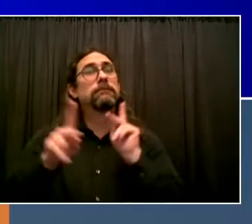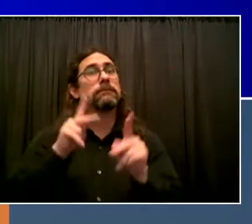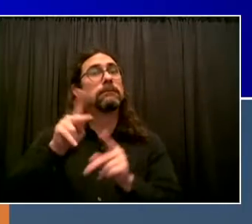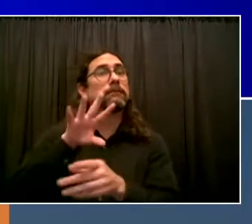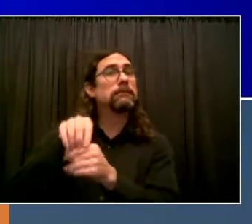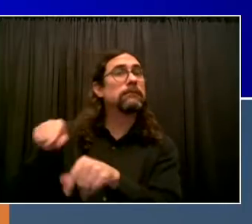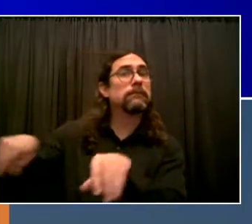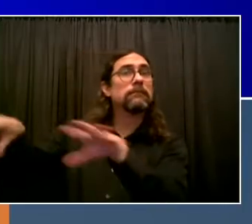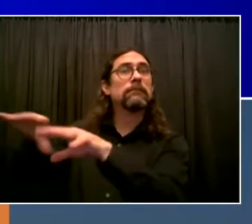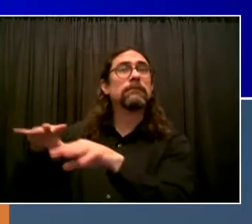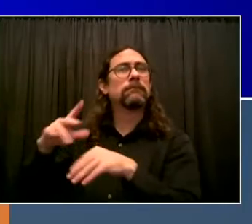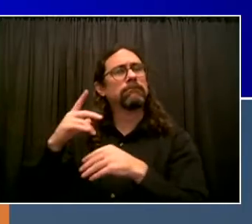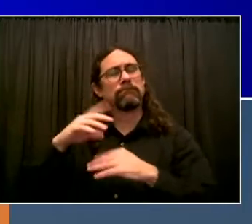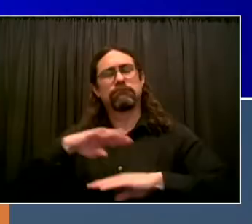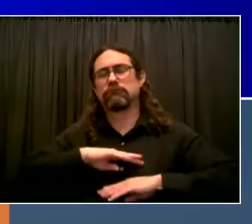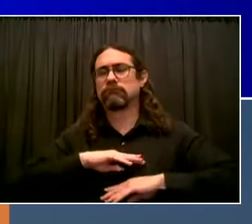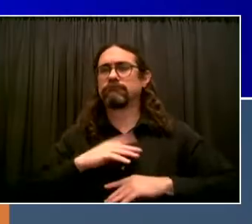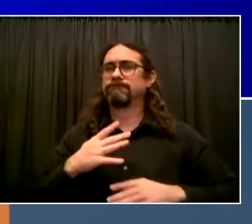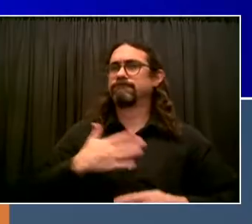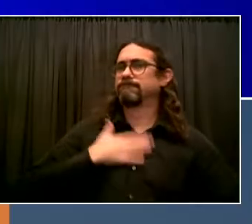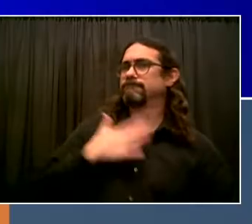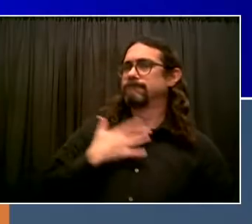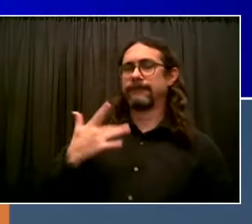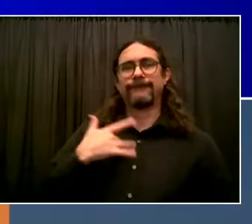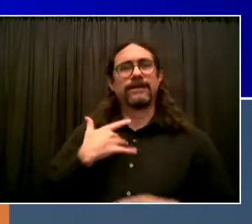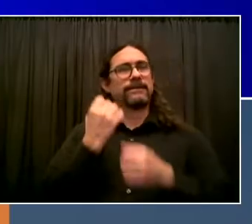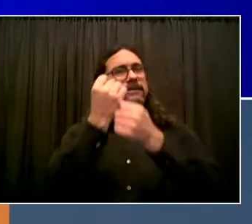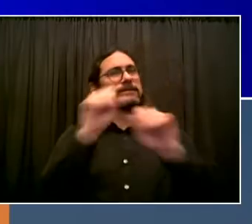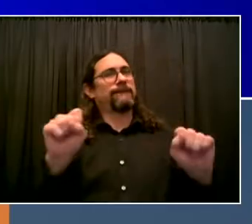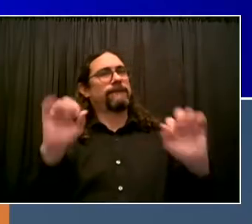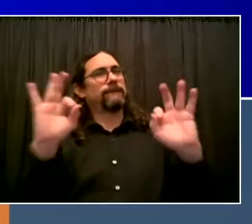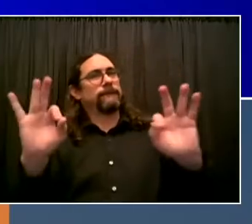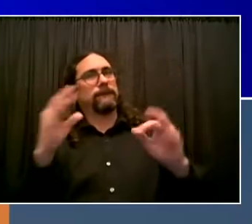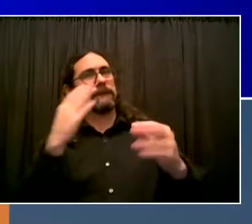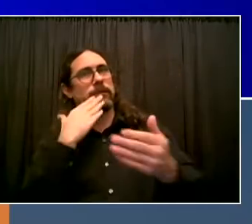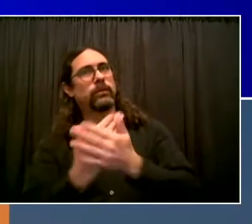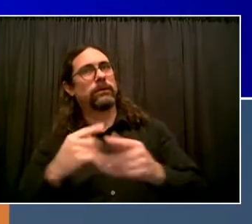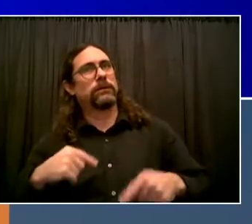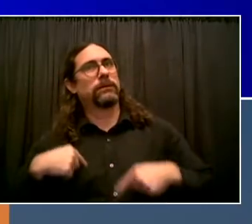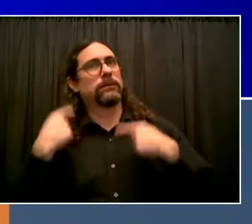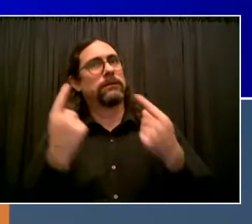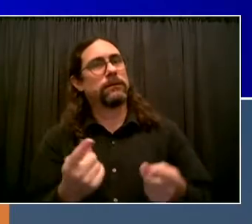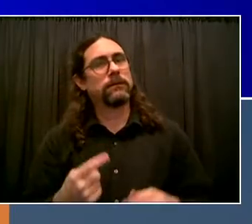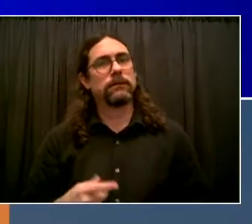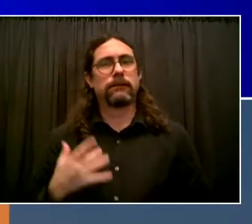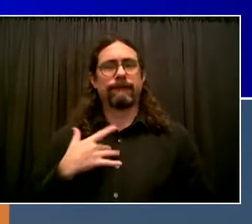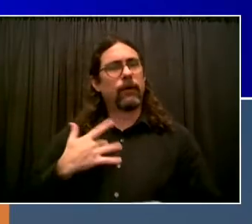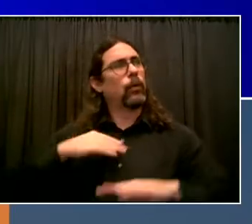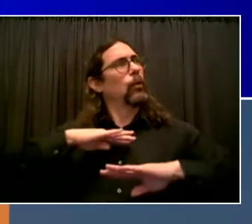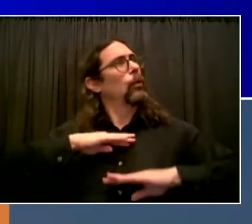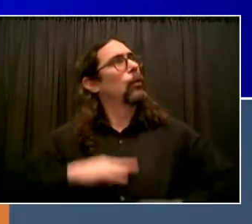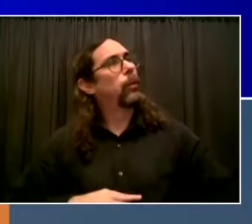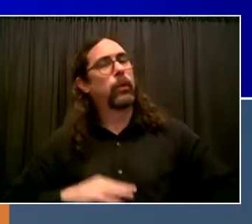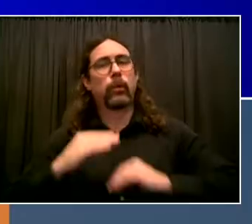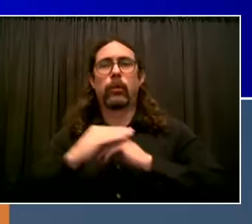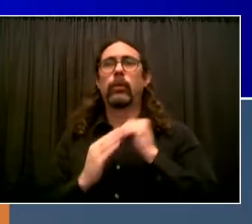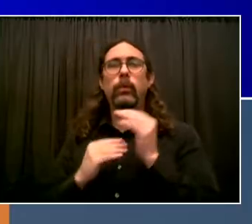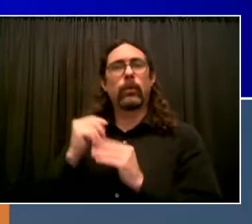HEAR FROM PEOPLE THAT GO INTO THAT PLACE THAT IS UNDER KEY 2 NYC, THEY FEEL SAFE AND THEY FEEL COMFORTABLE